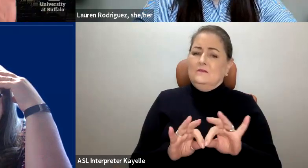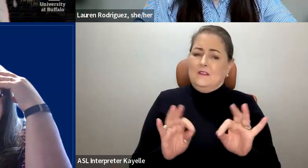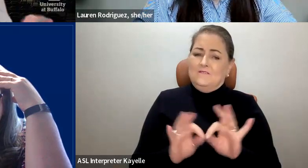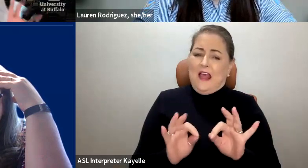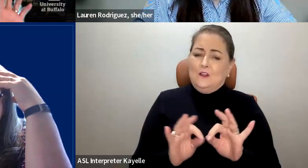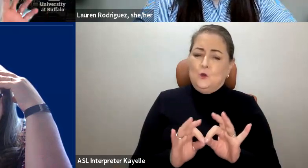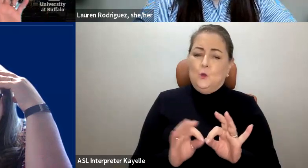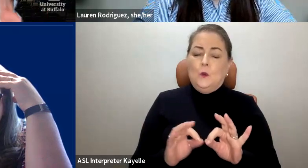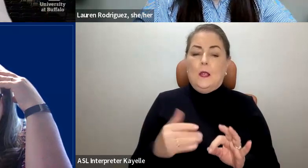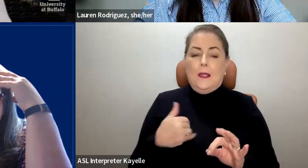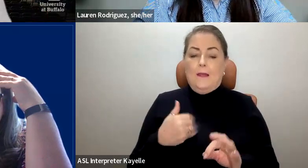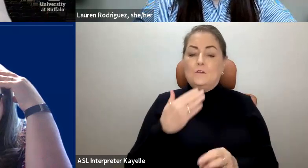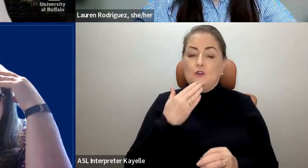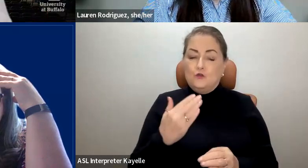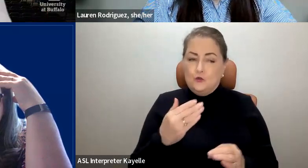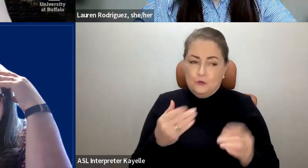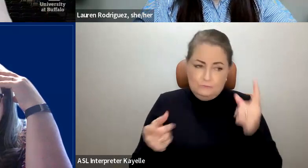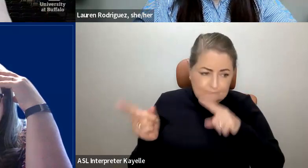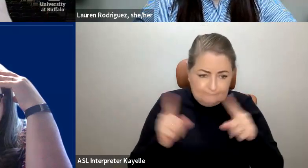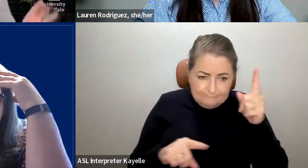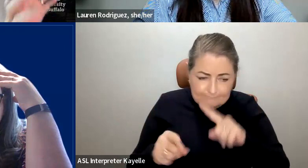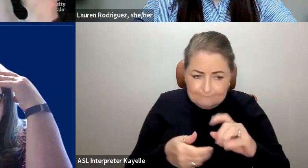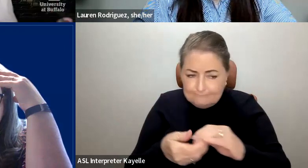having good coordination and collaboration between the work